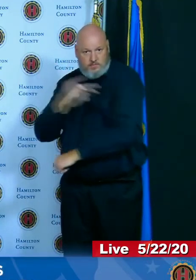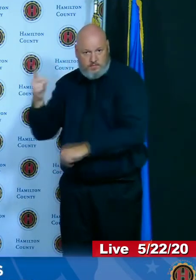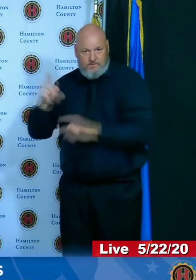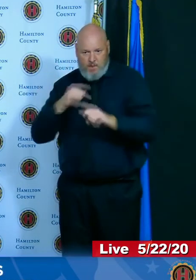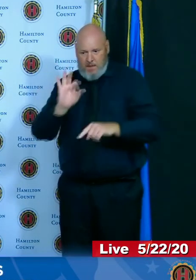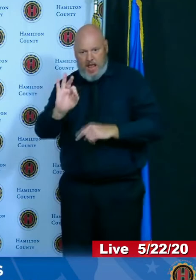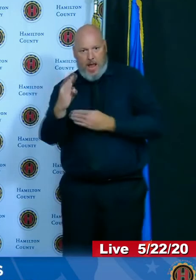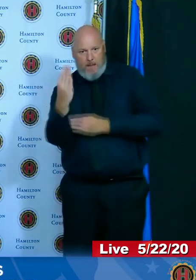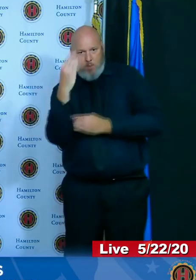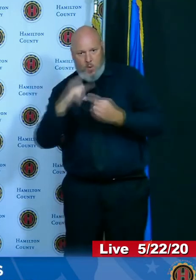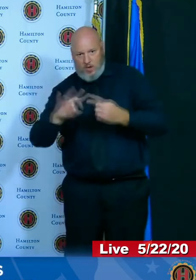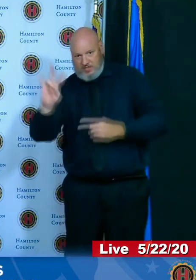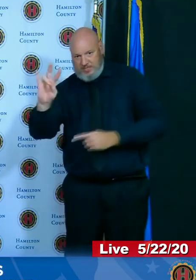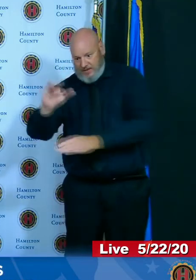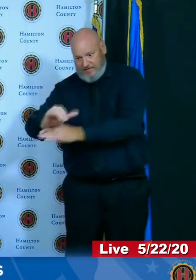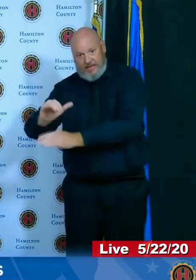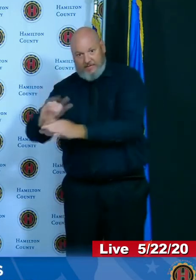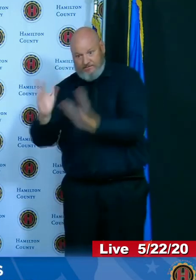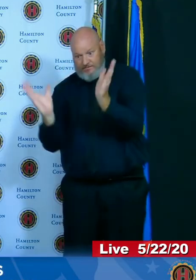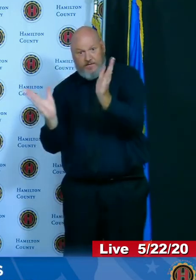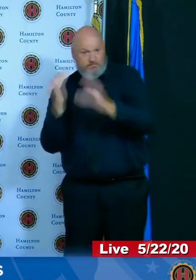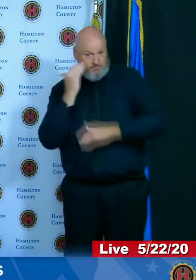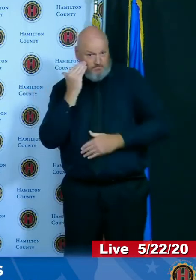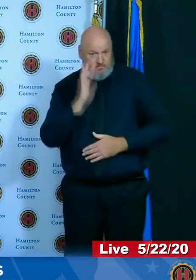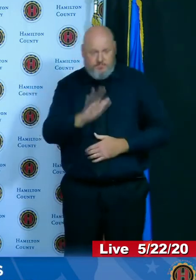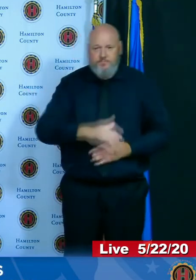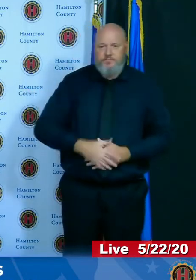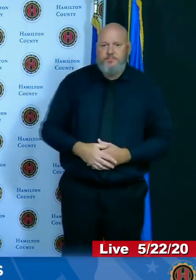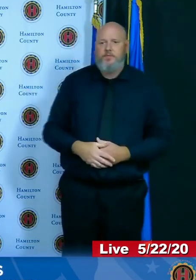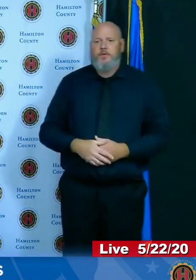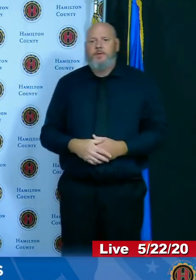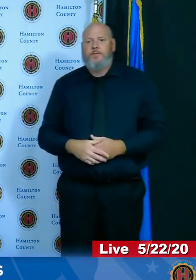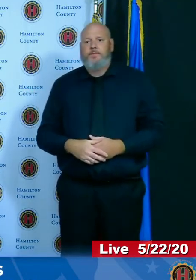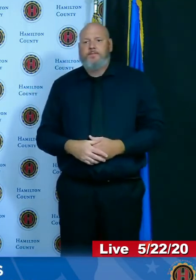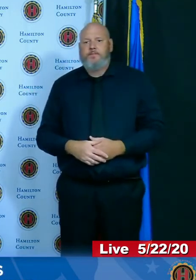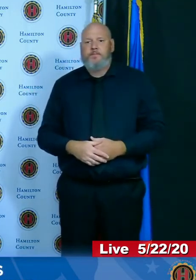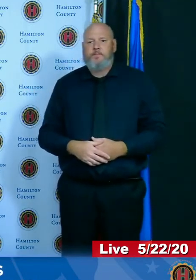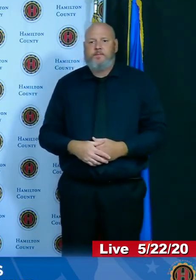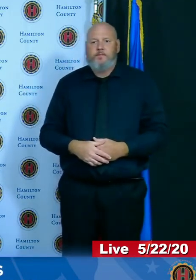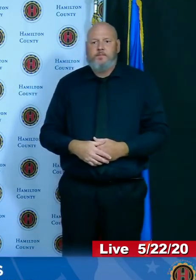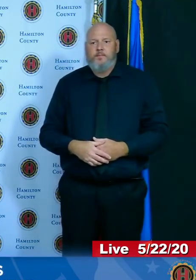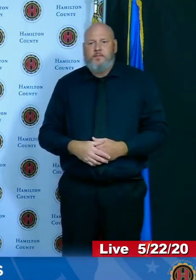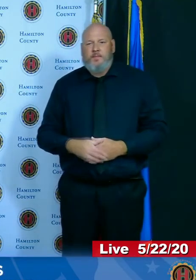patients with suspected or confirmed Covid-19 will not be allowed to have a